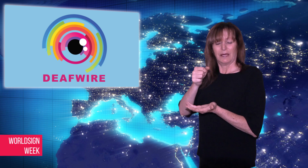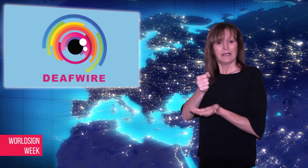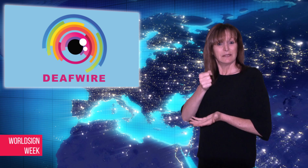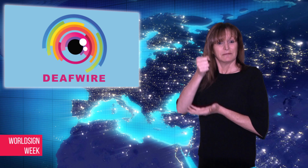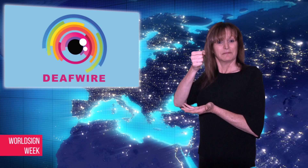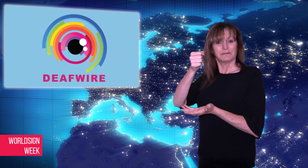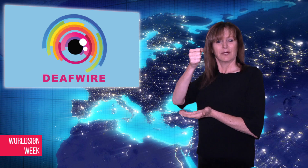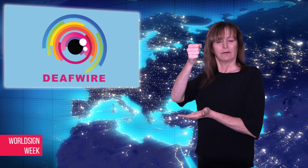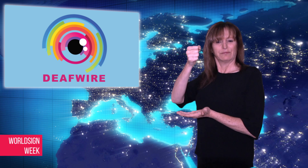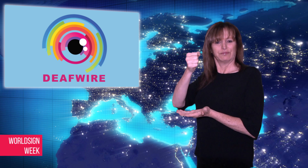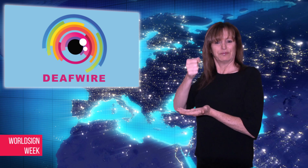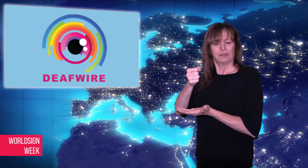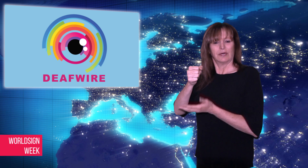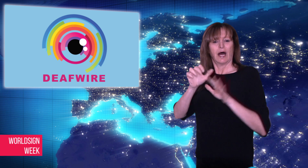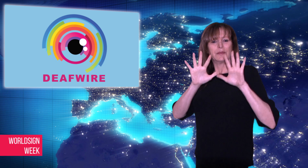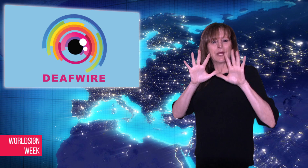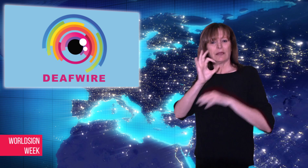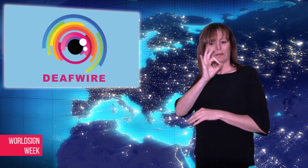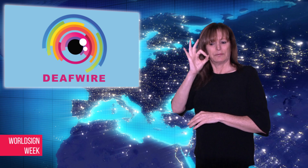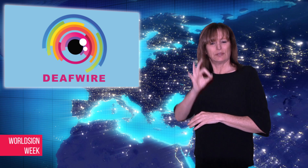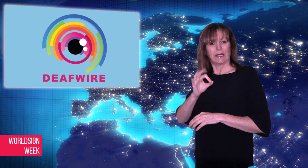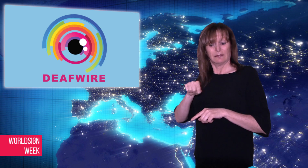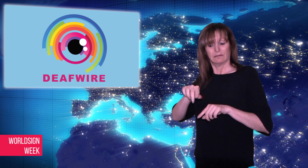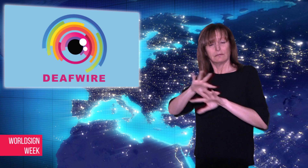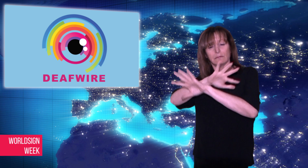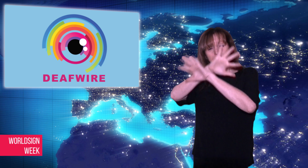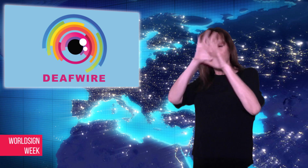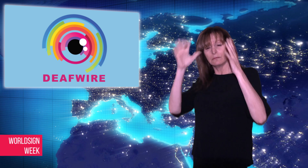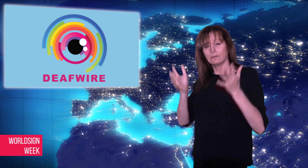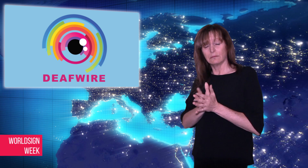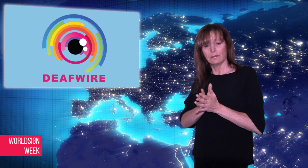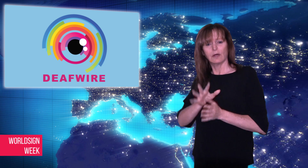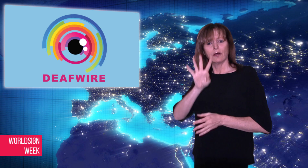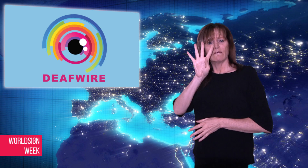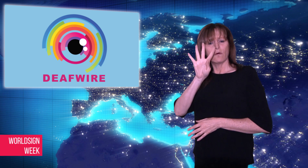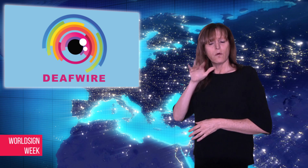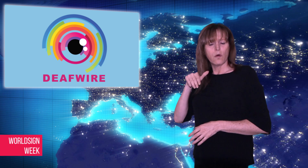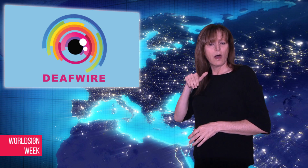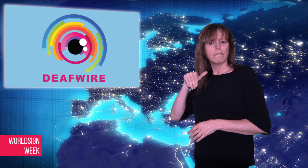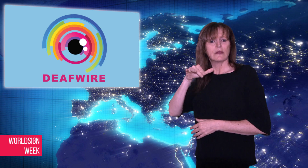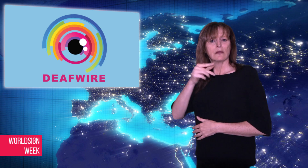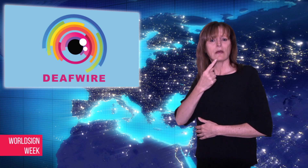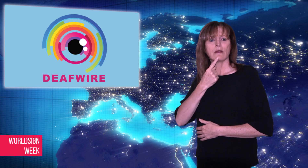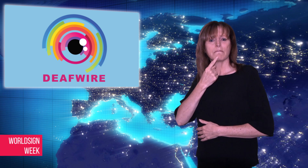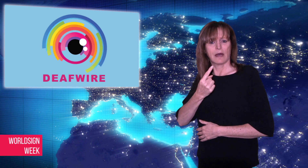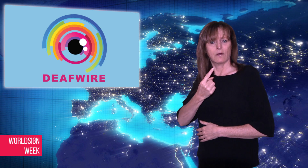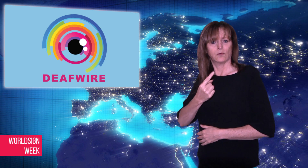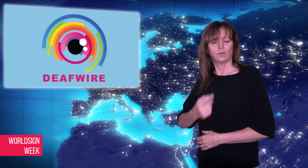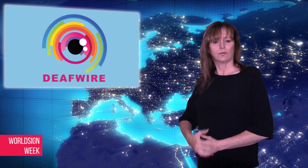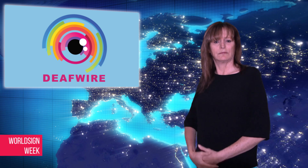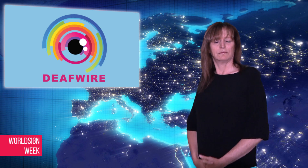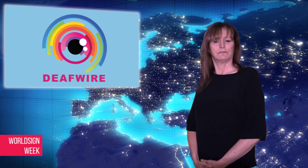been eliminated in the last four years. Other support services include